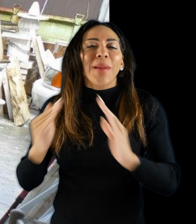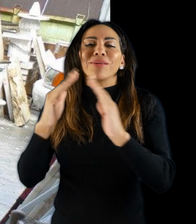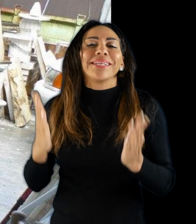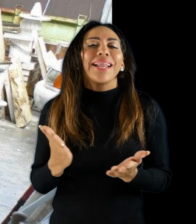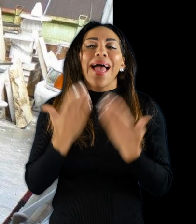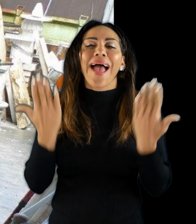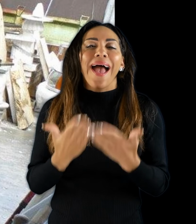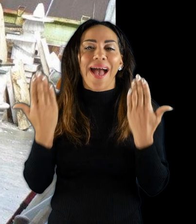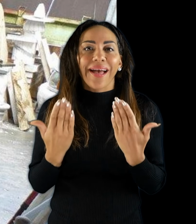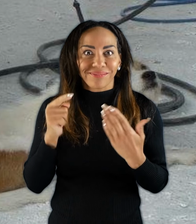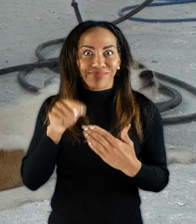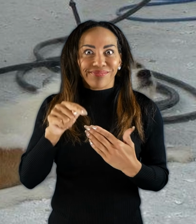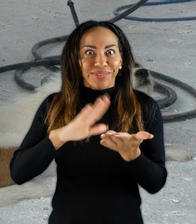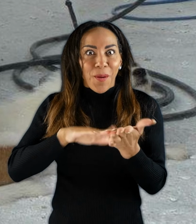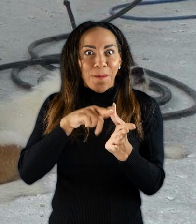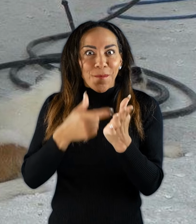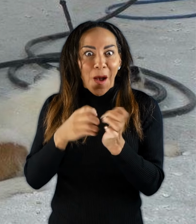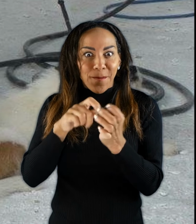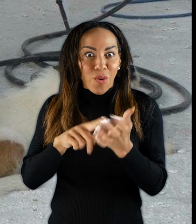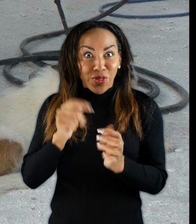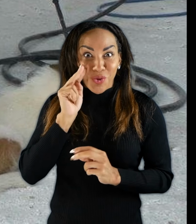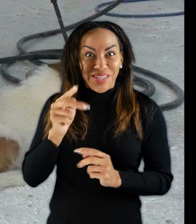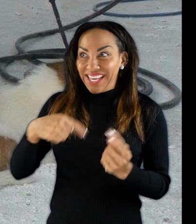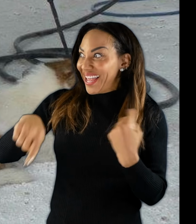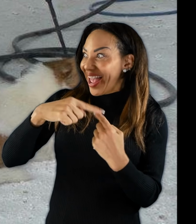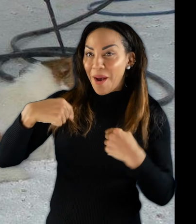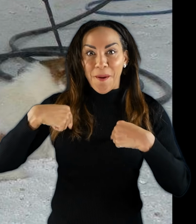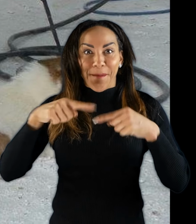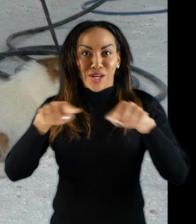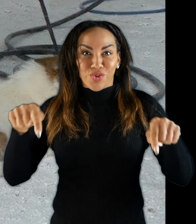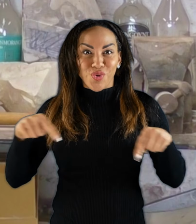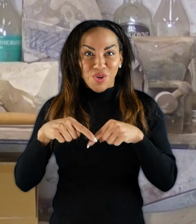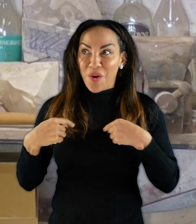where all this marble comes from that you see around you. And I just really enjoy carving marble